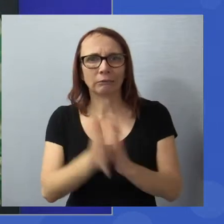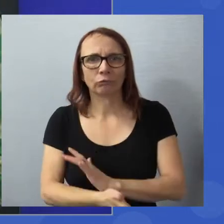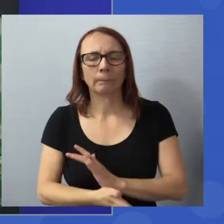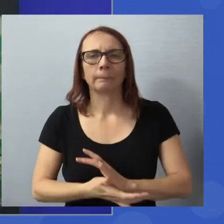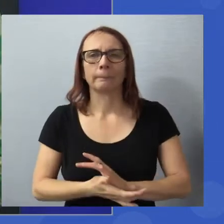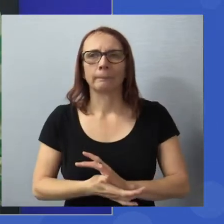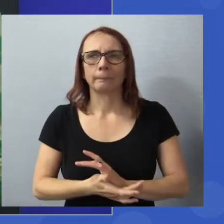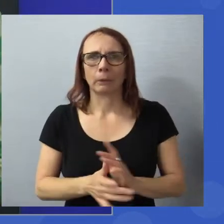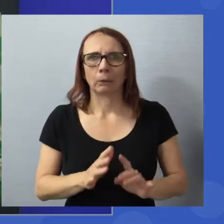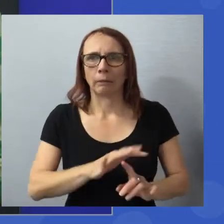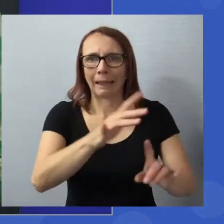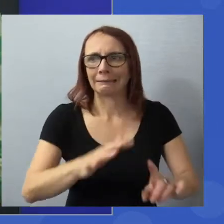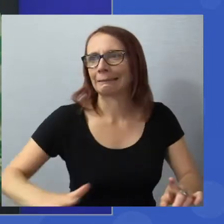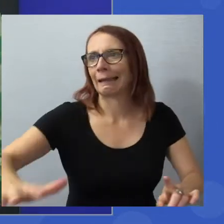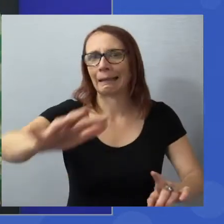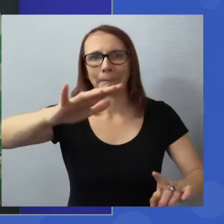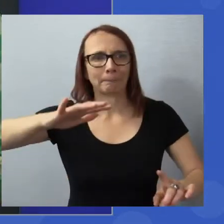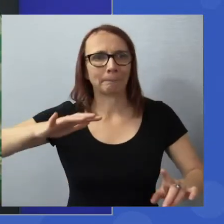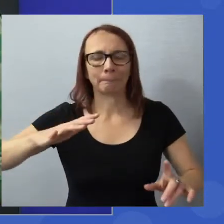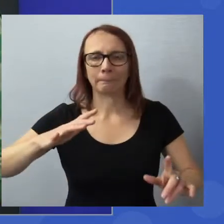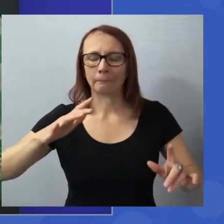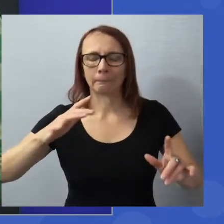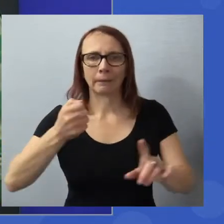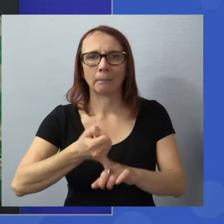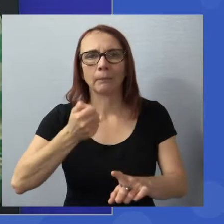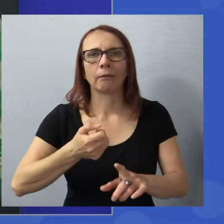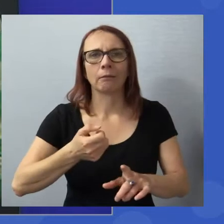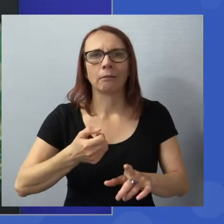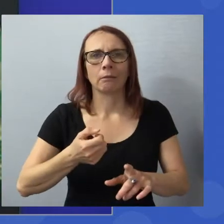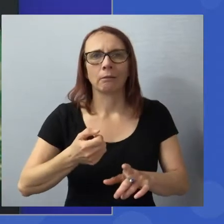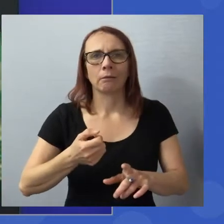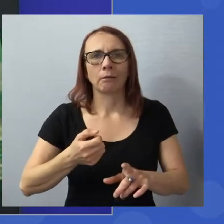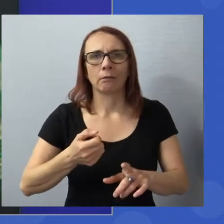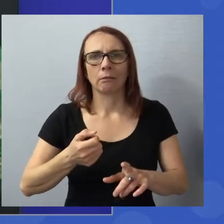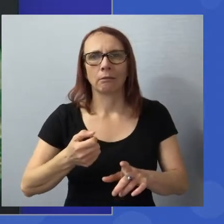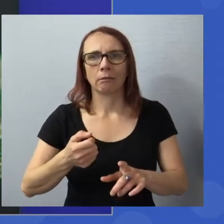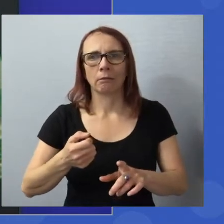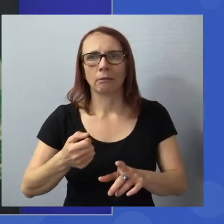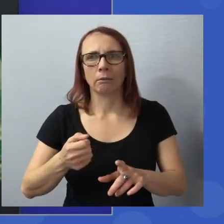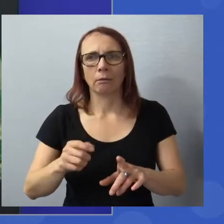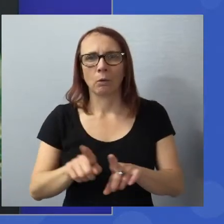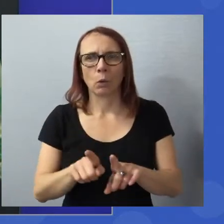landscapes and obviously determining where the authority lies is it reserved